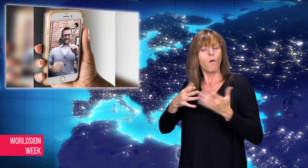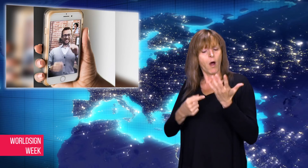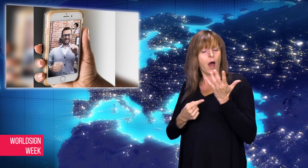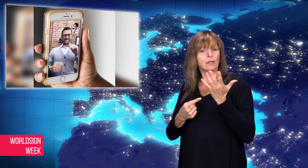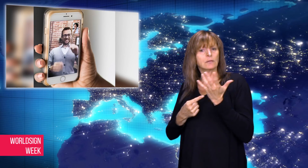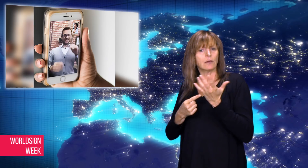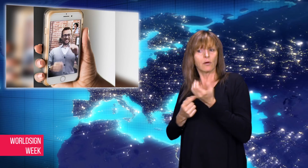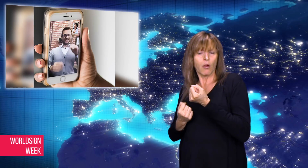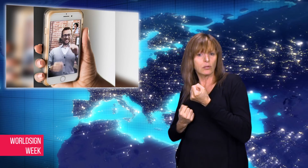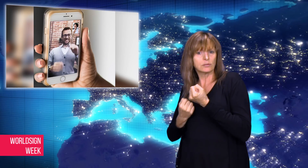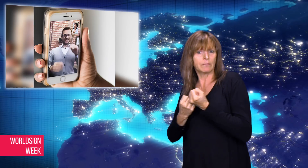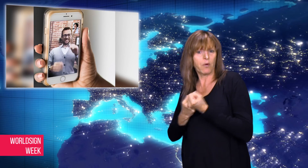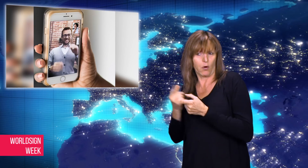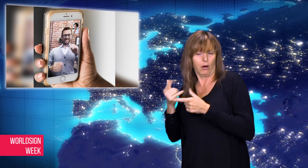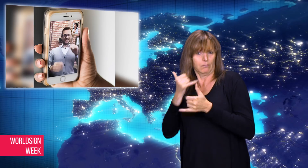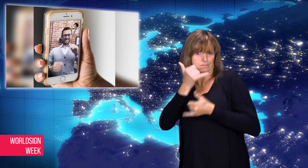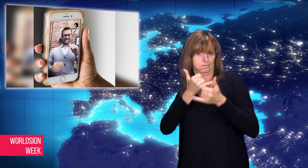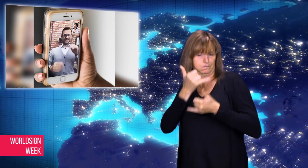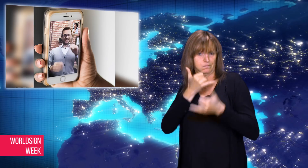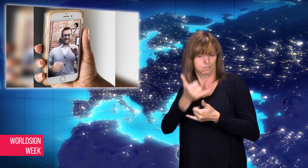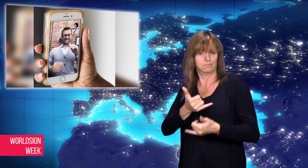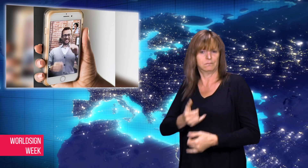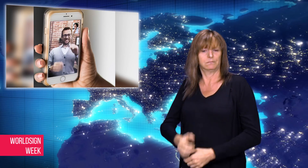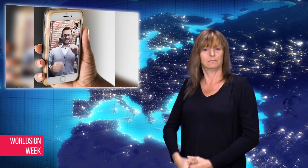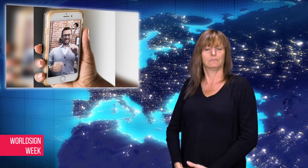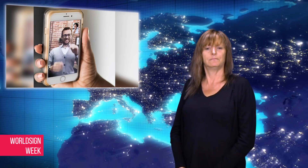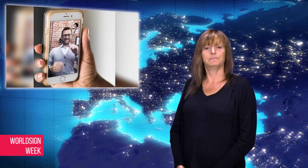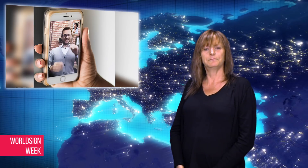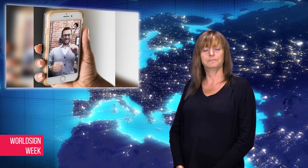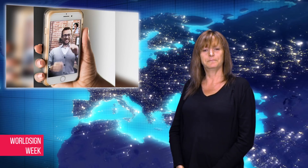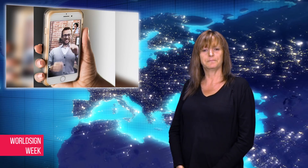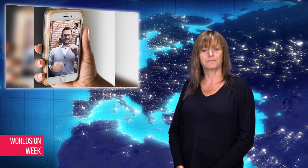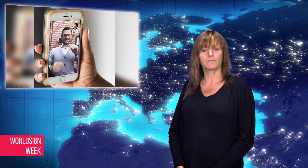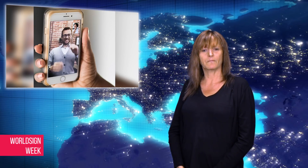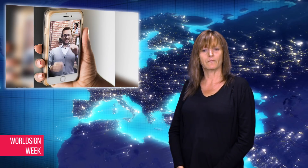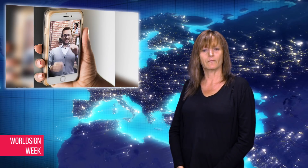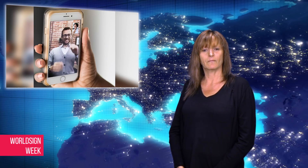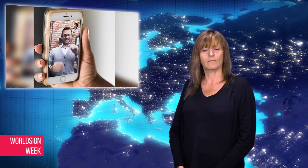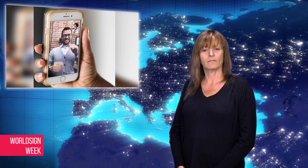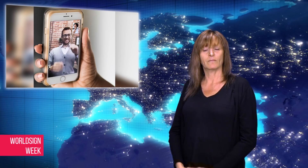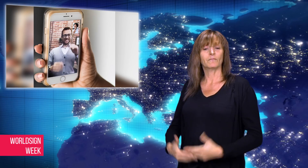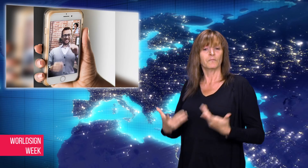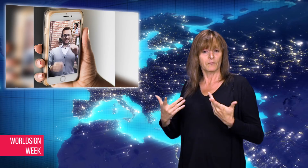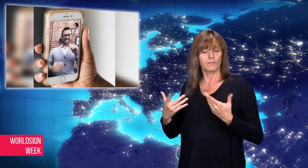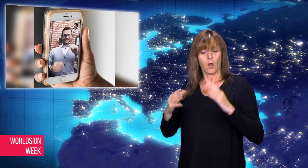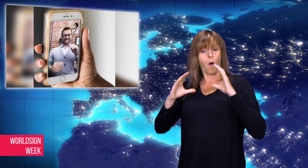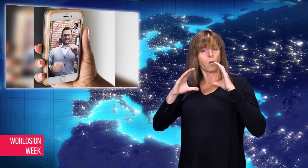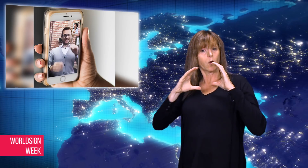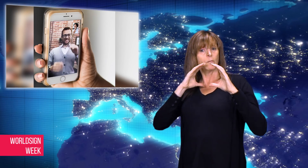Communication Service of the Deaf (CSD) in the USA state of Texas has